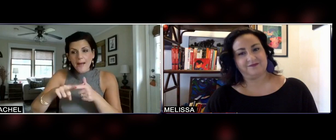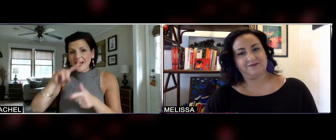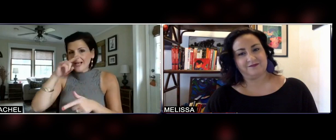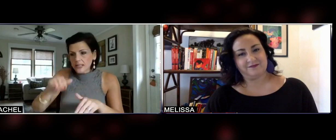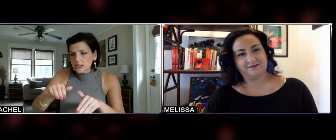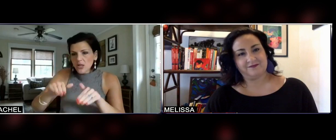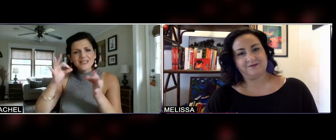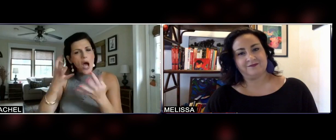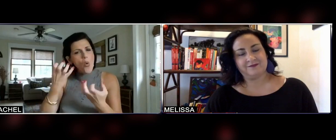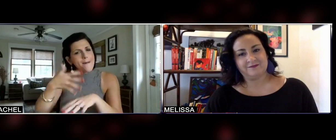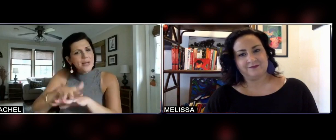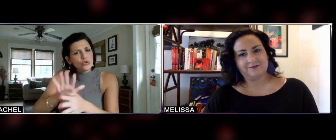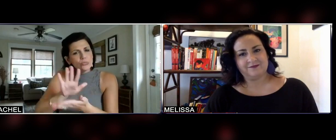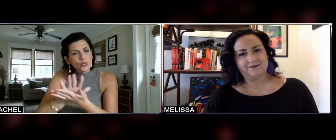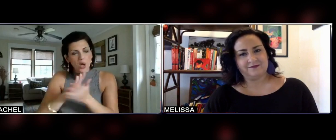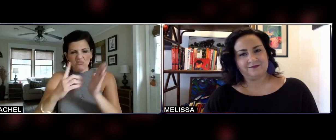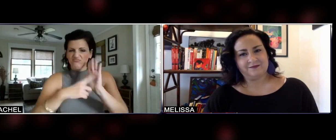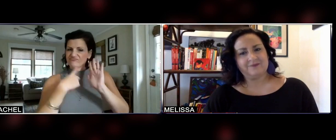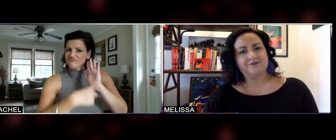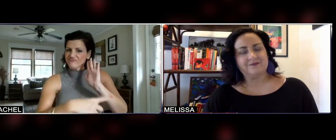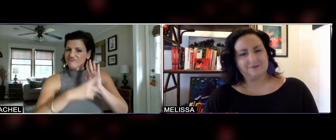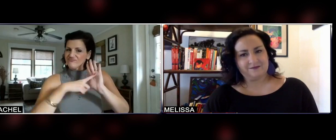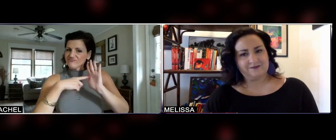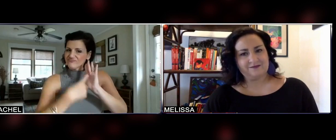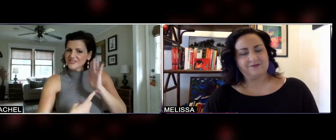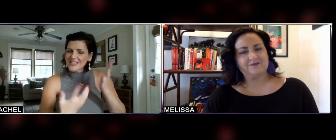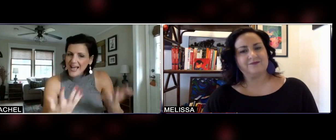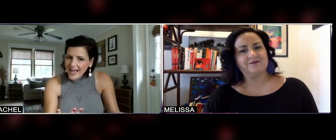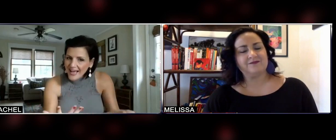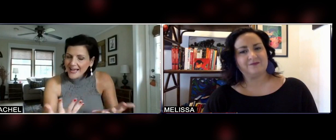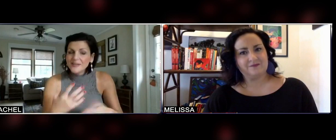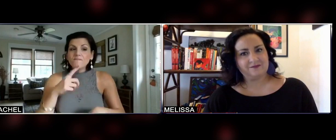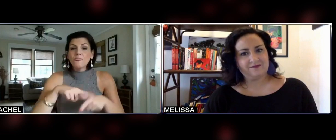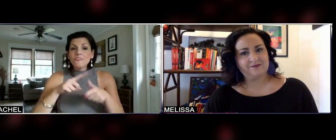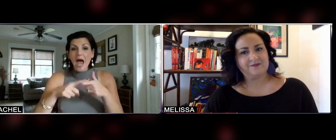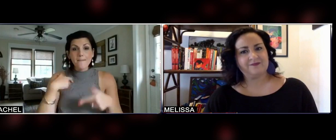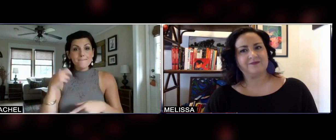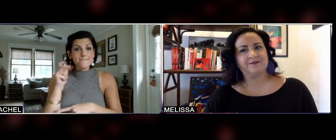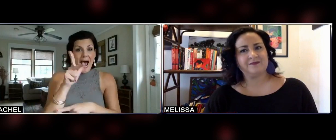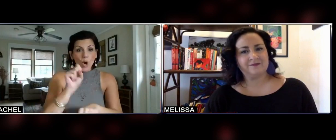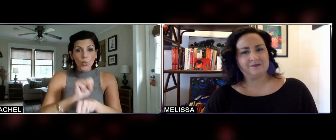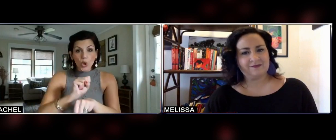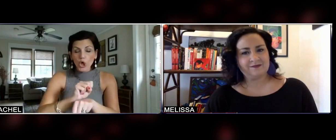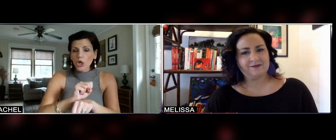As they grew older, they showed the need and interest to bemainstreamed, which I got criticism for. Then when I decided to go back to work,